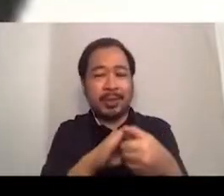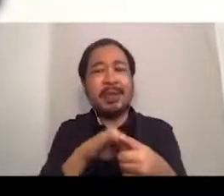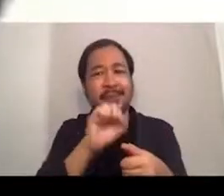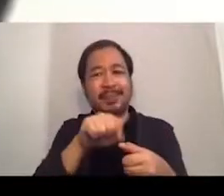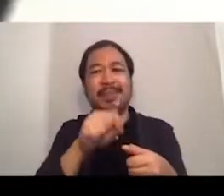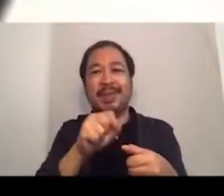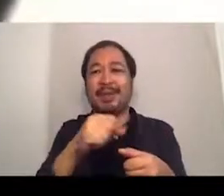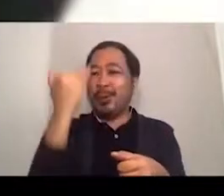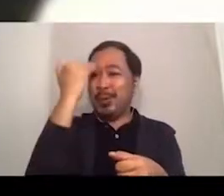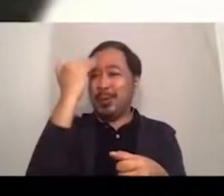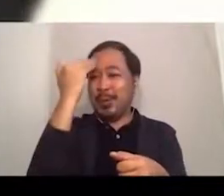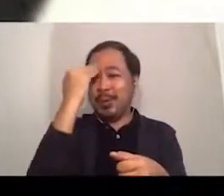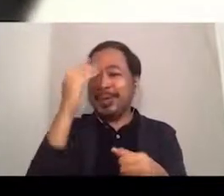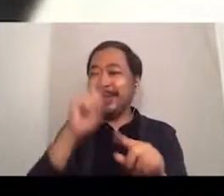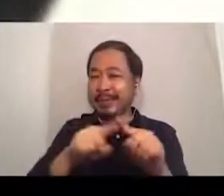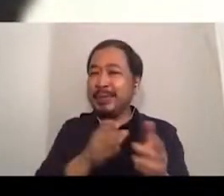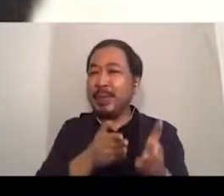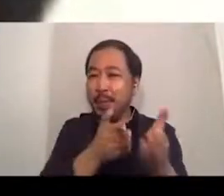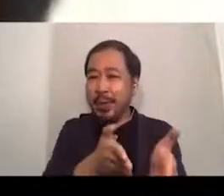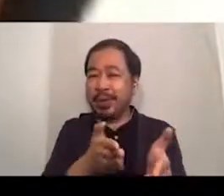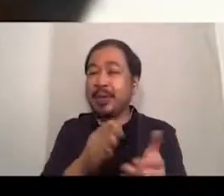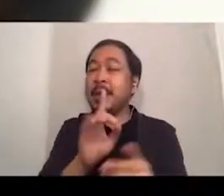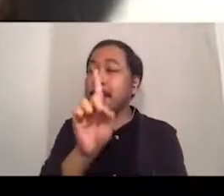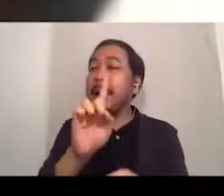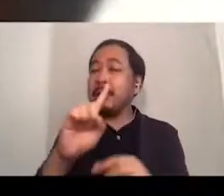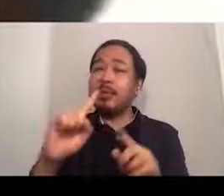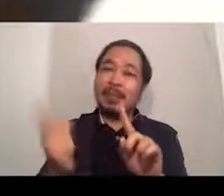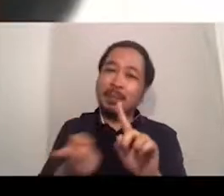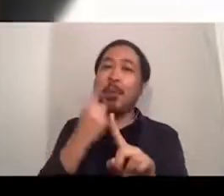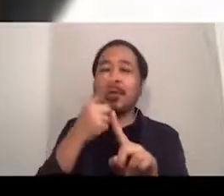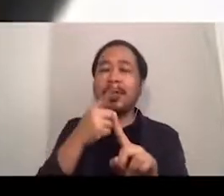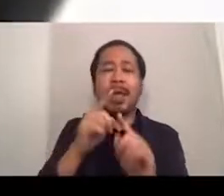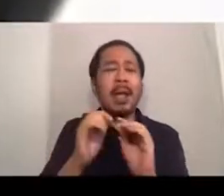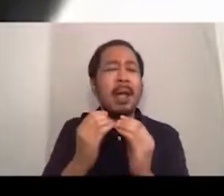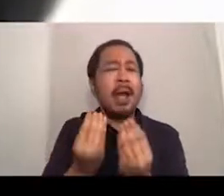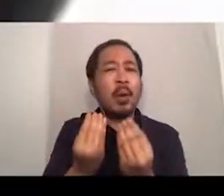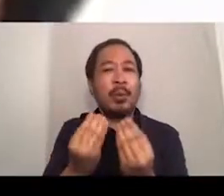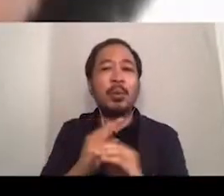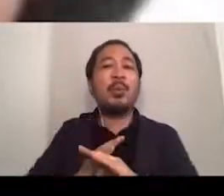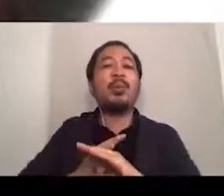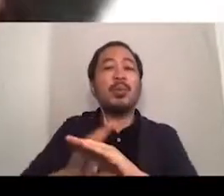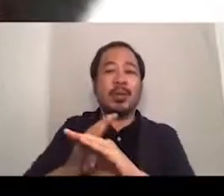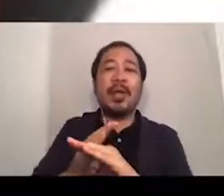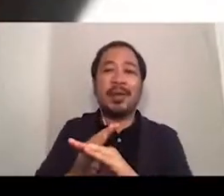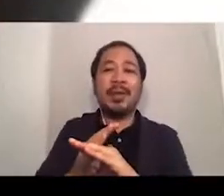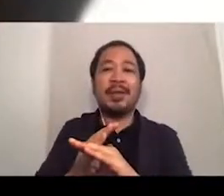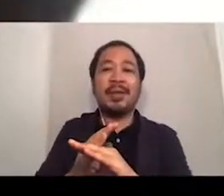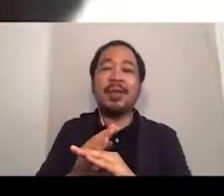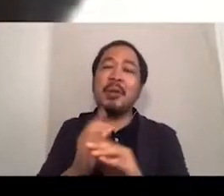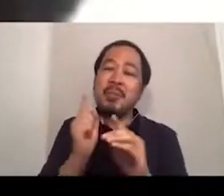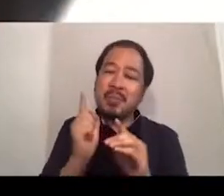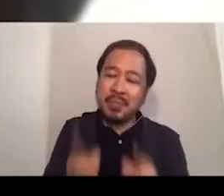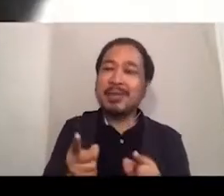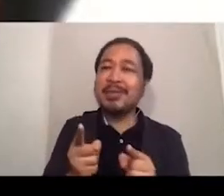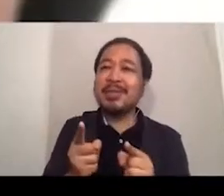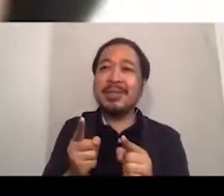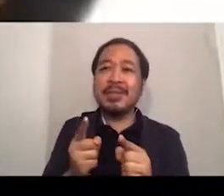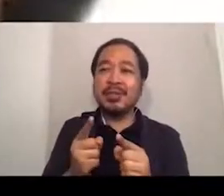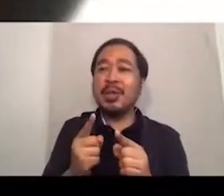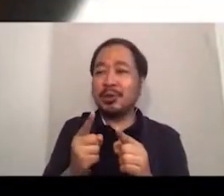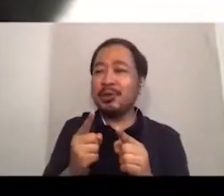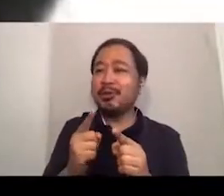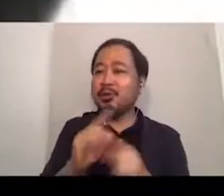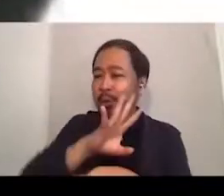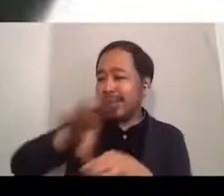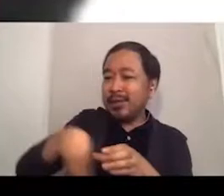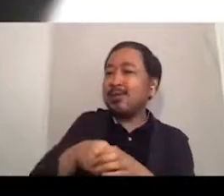prior to the circuit breaker measures, was really to compile